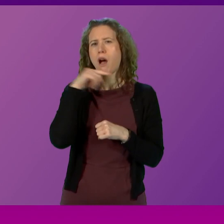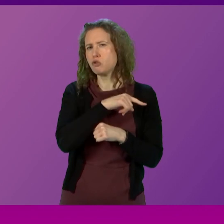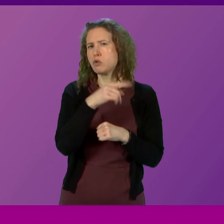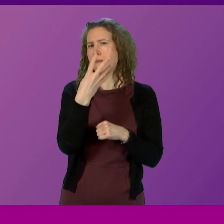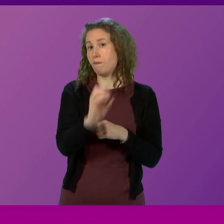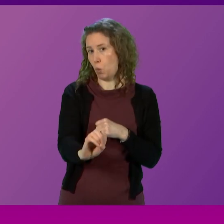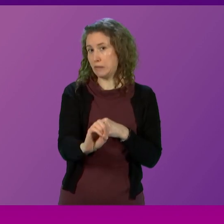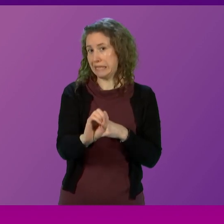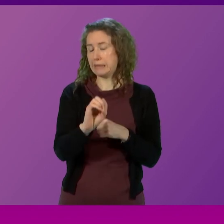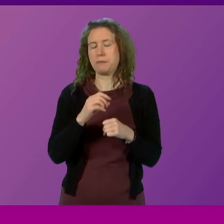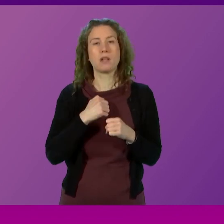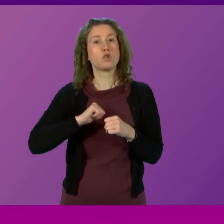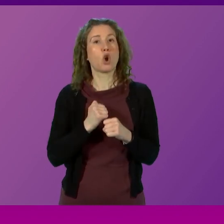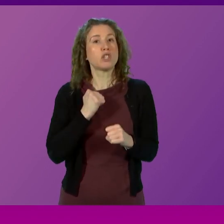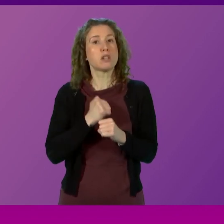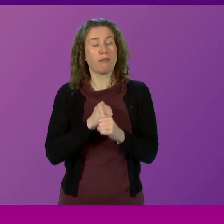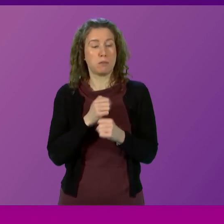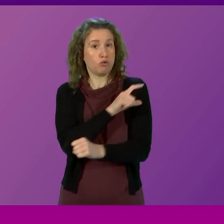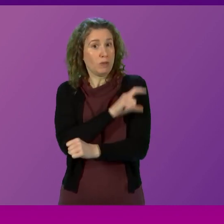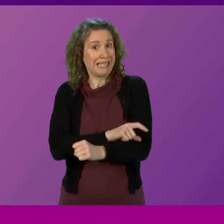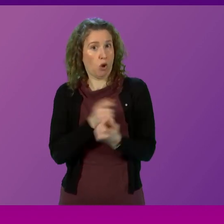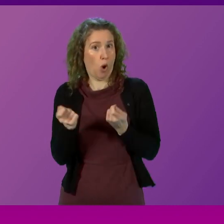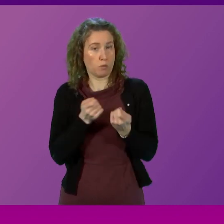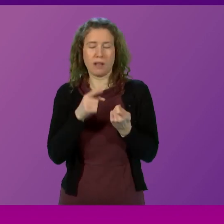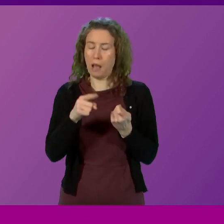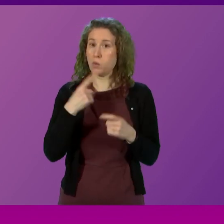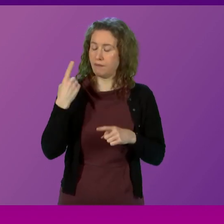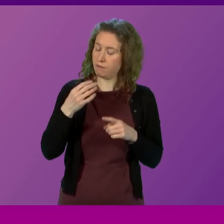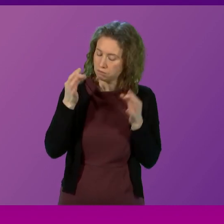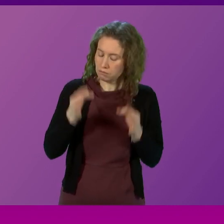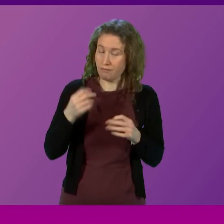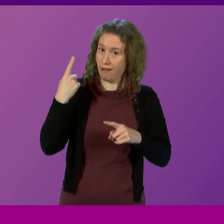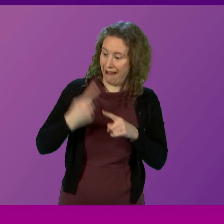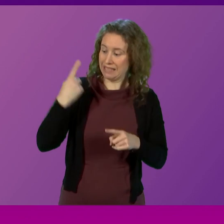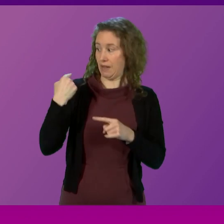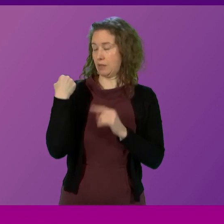A Scottish Government resilience operation was formally activated on Tuesday to provide